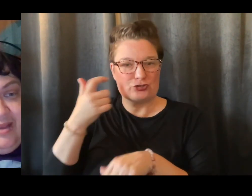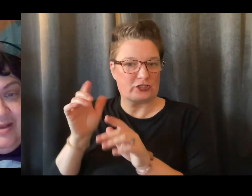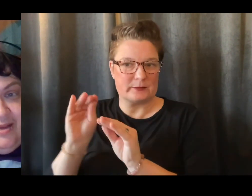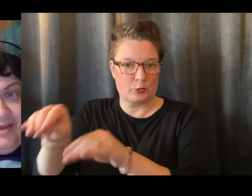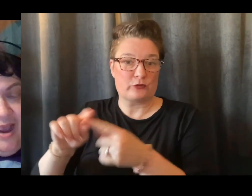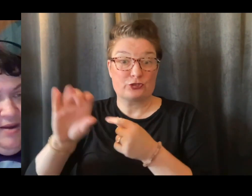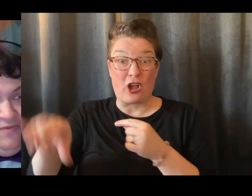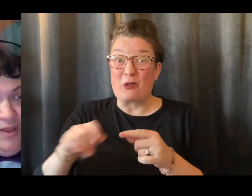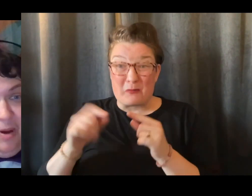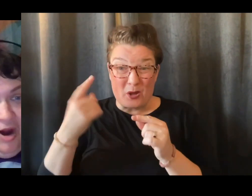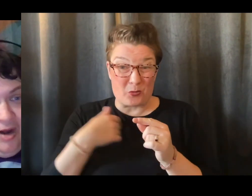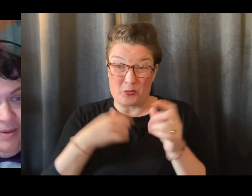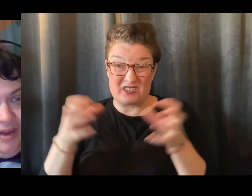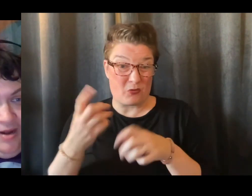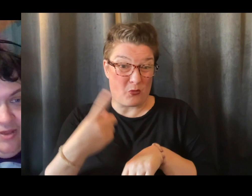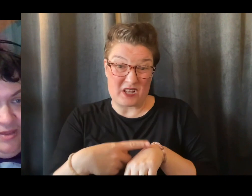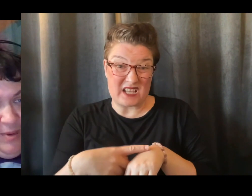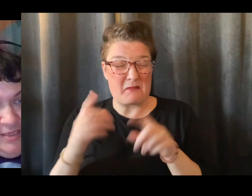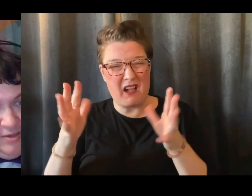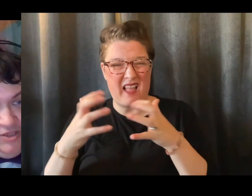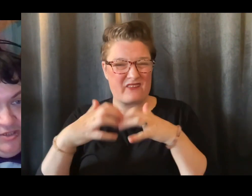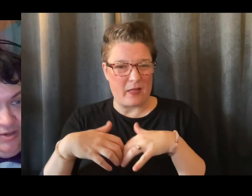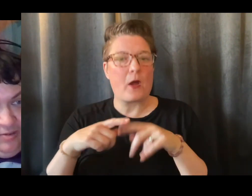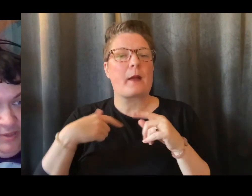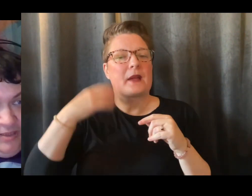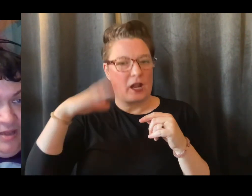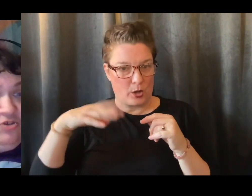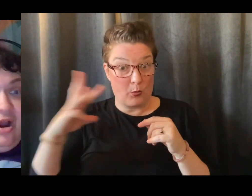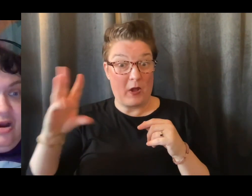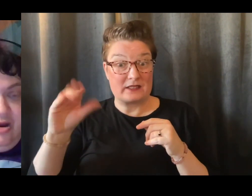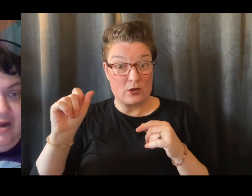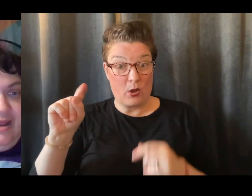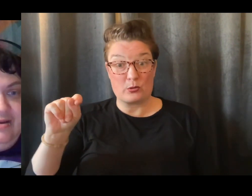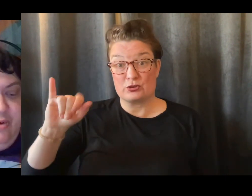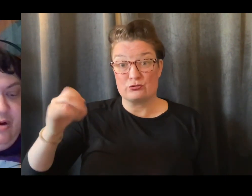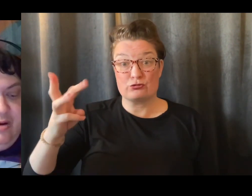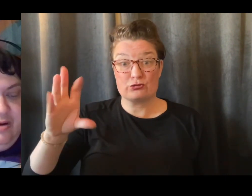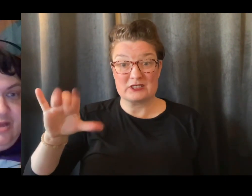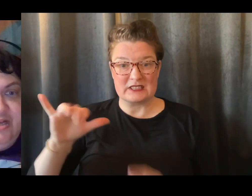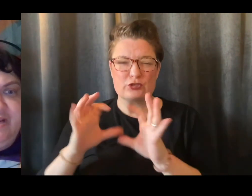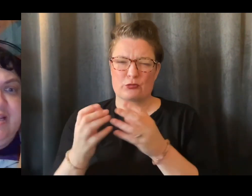But I know that the West Coast Jewcy group was a lot stronger and had more longevity. Jna: Mm-hmm. Nomy: Yeah.